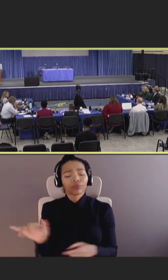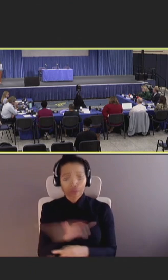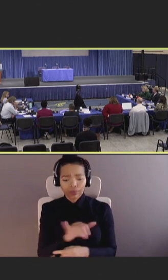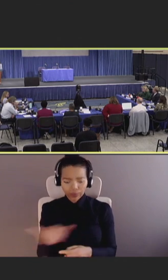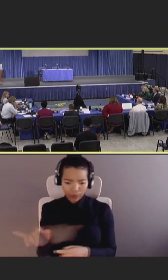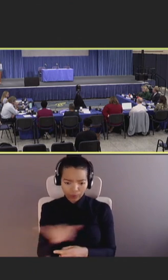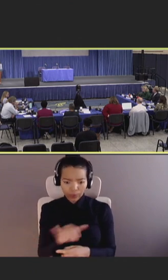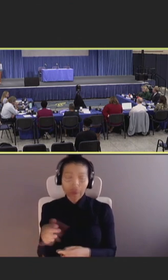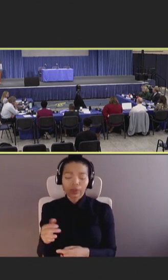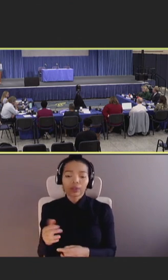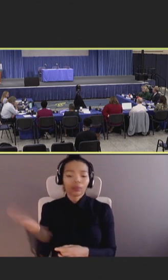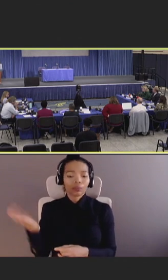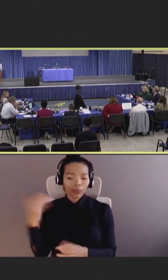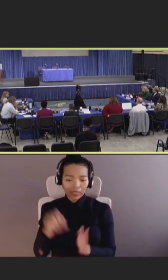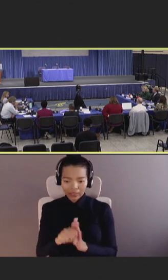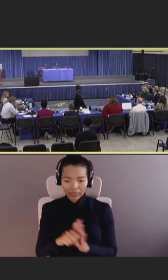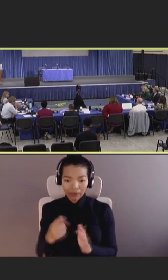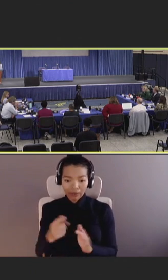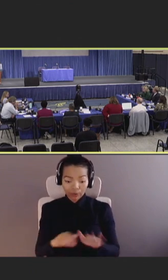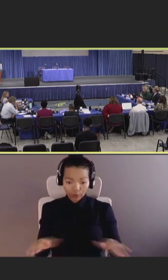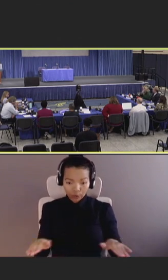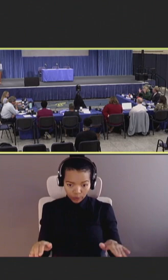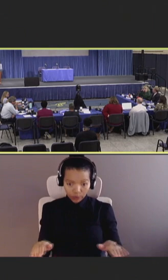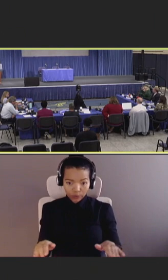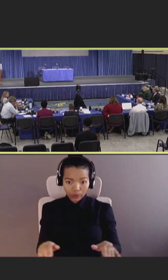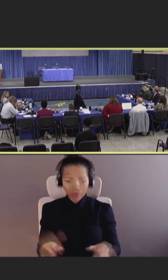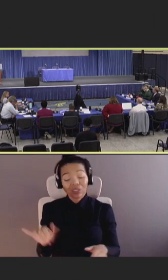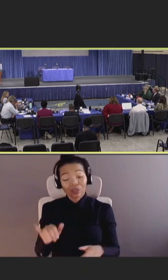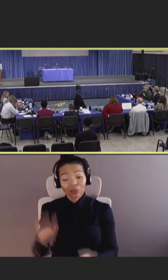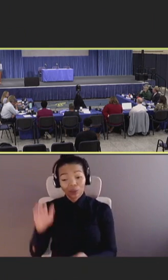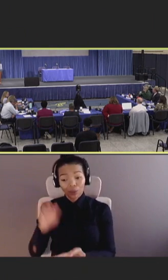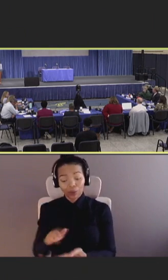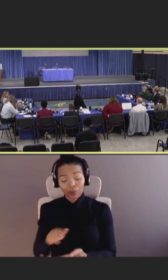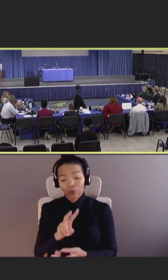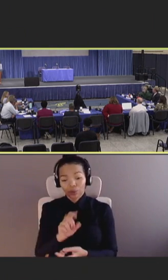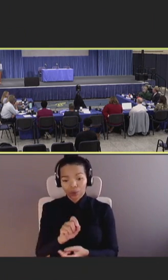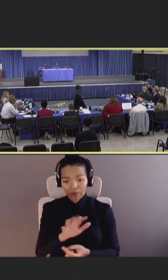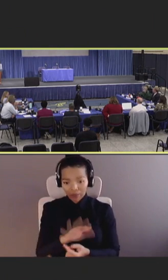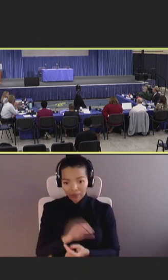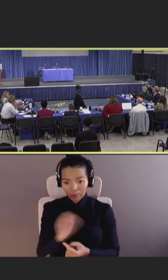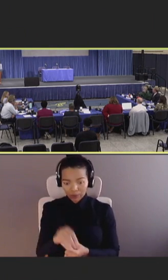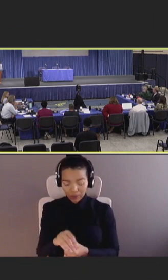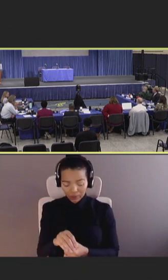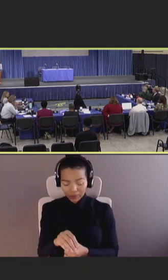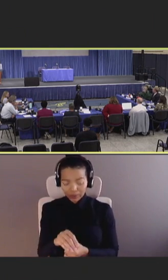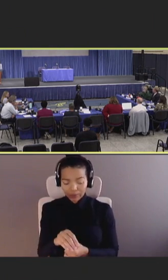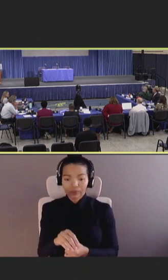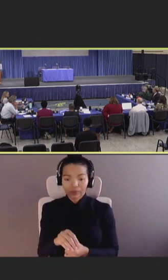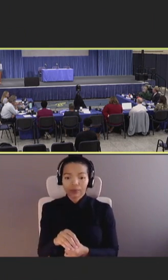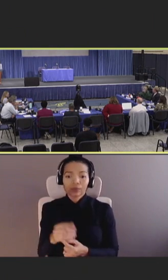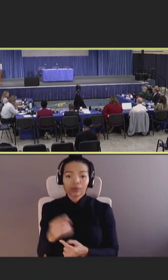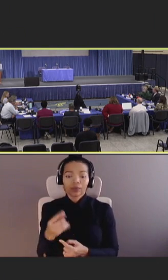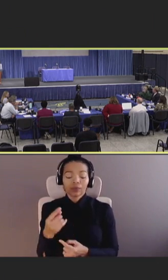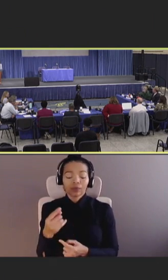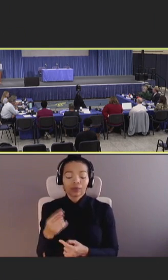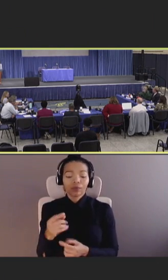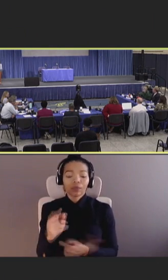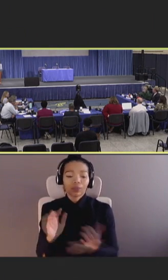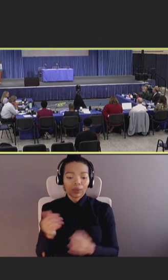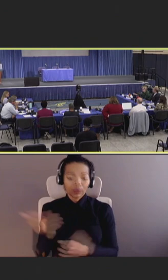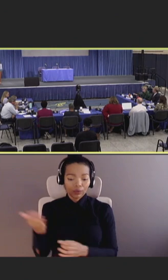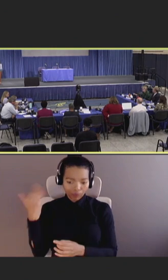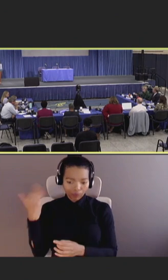season in children and actually a decrease of 2.5 percentage points from the prior season in adults.